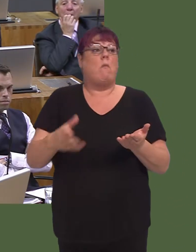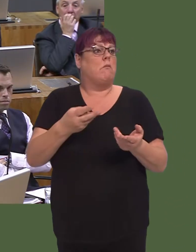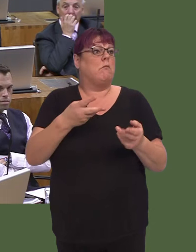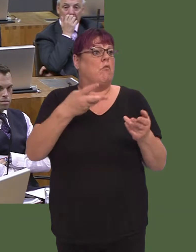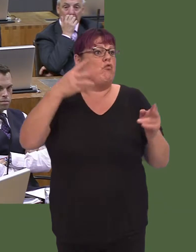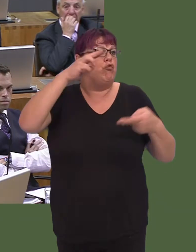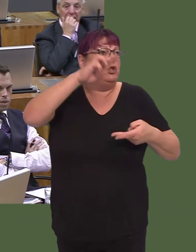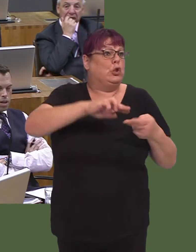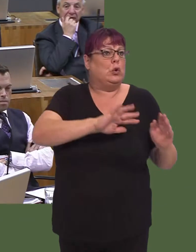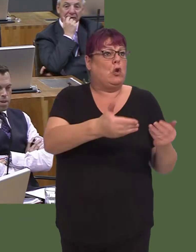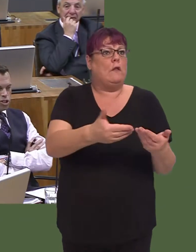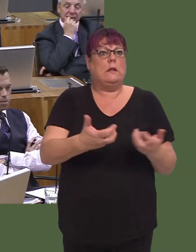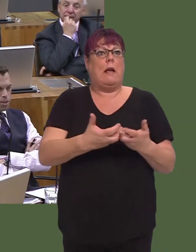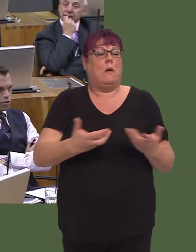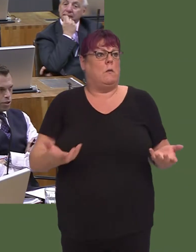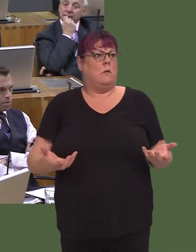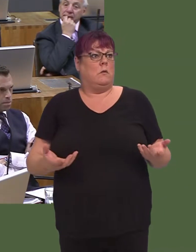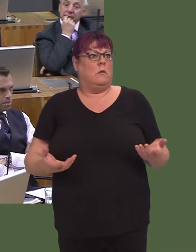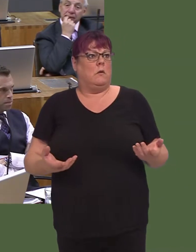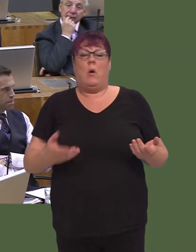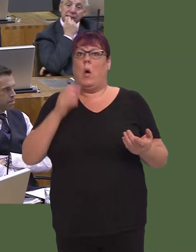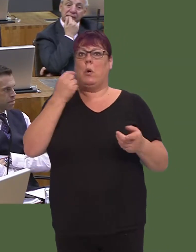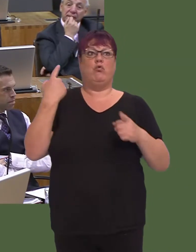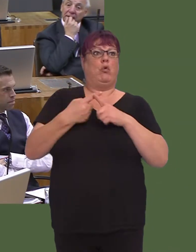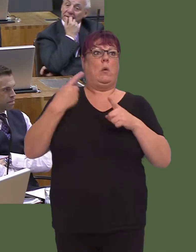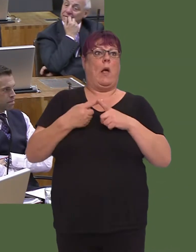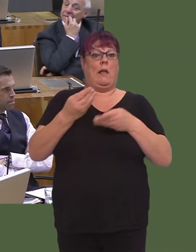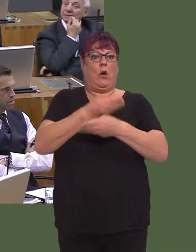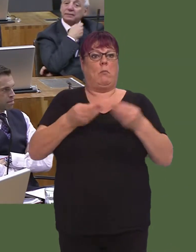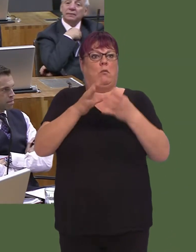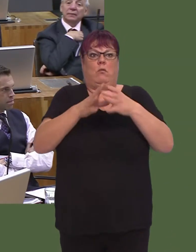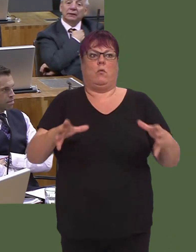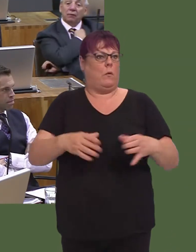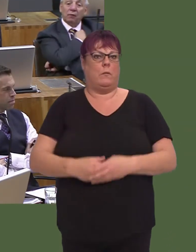would be addressed. Where would the cuts be made? Where would he make those cuts? Because there wouldn't be growth over night.